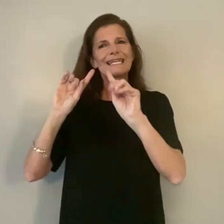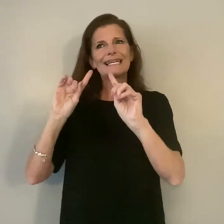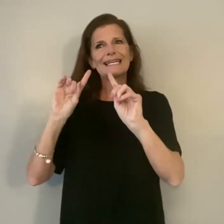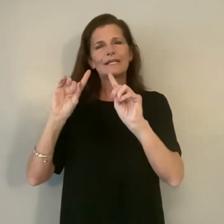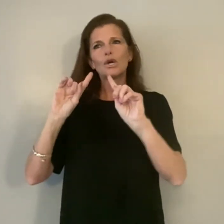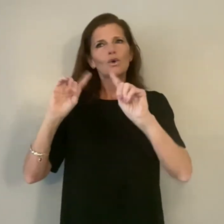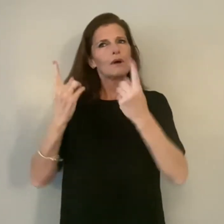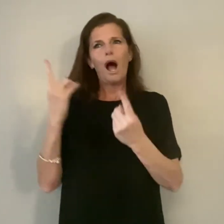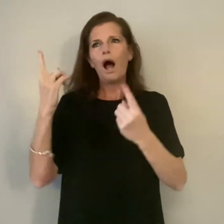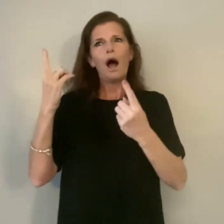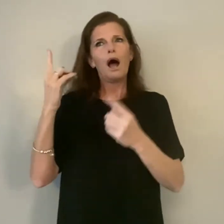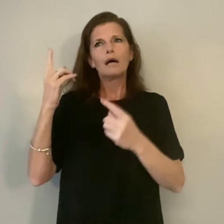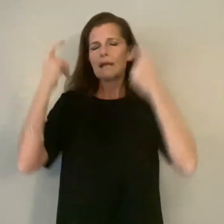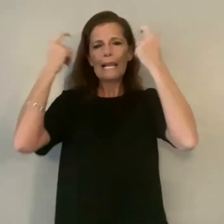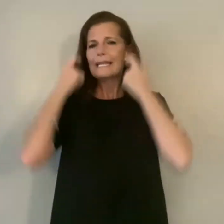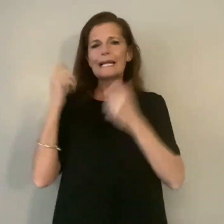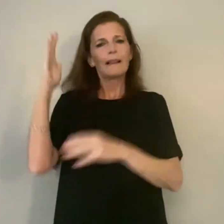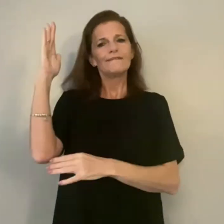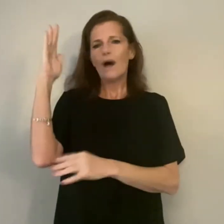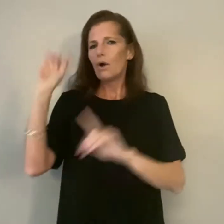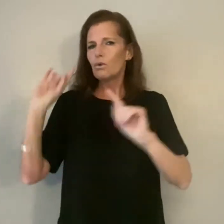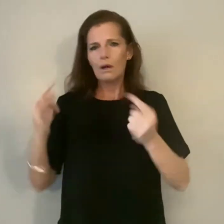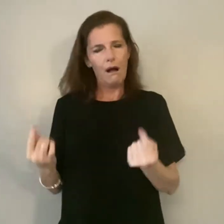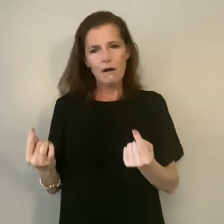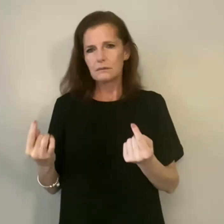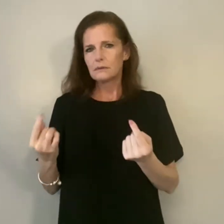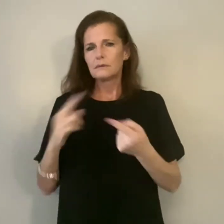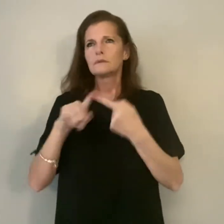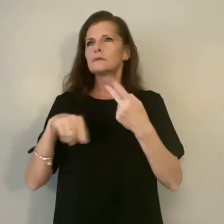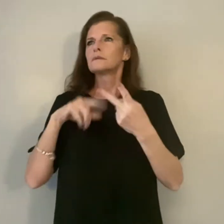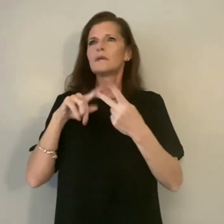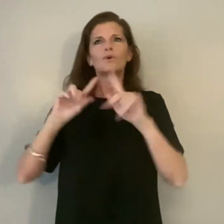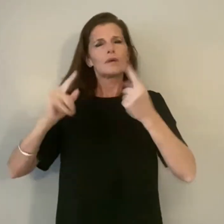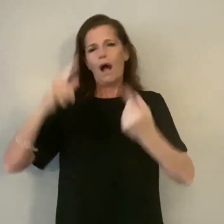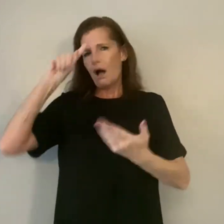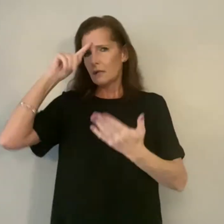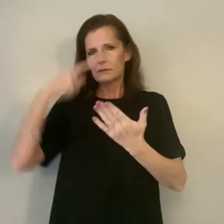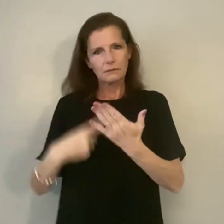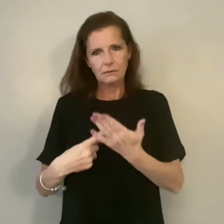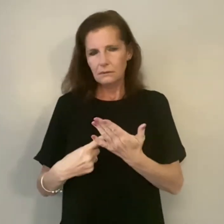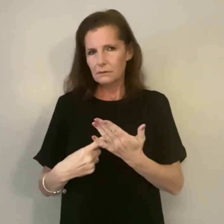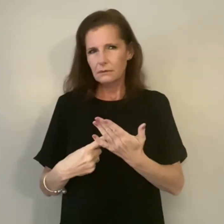you can't legally vote for the items and you can't vote for the decisions.